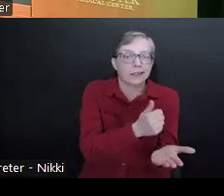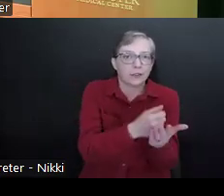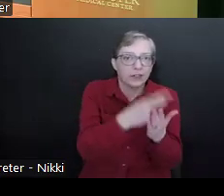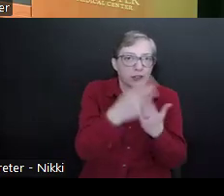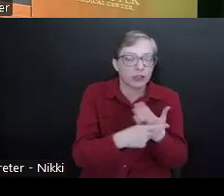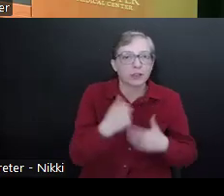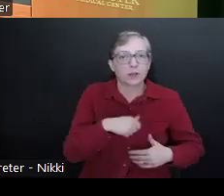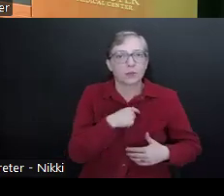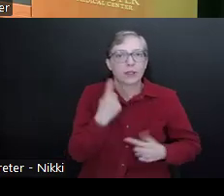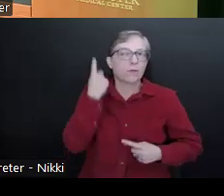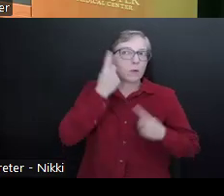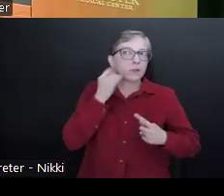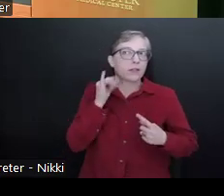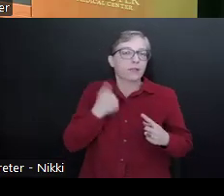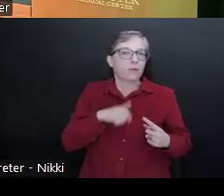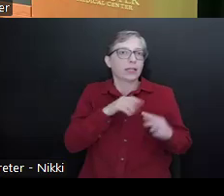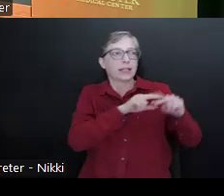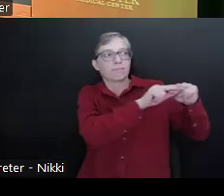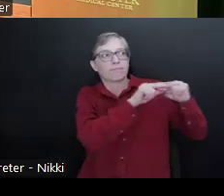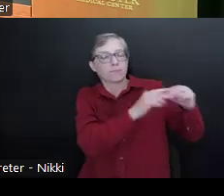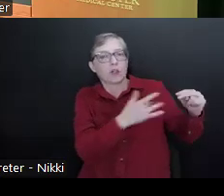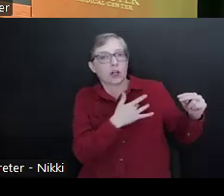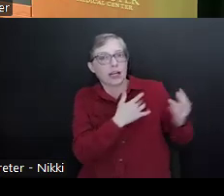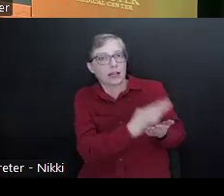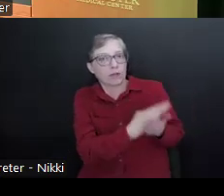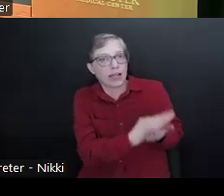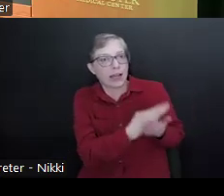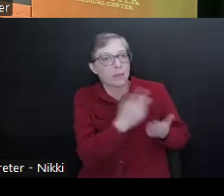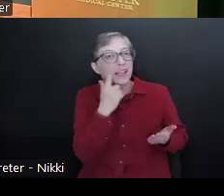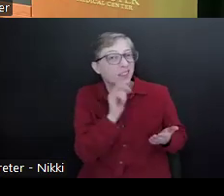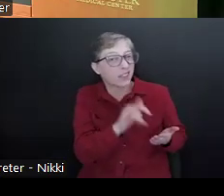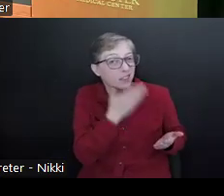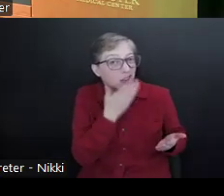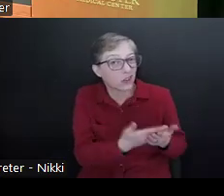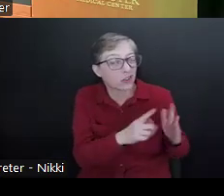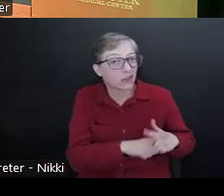cardiac rehab because it's such a good it's such a good kind of start but then kind of maintaining